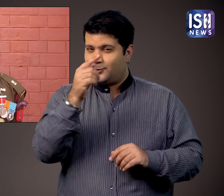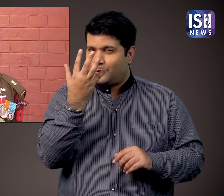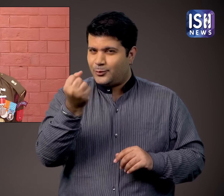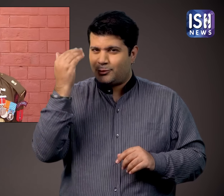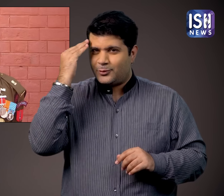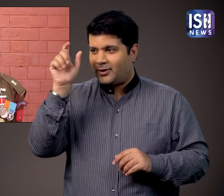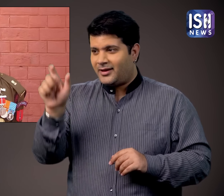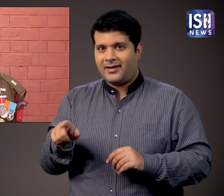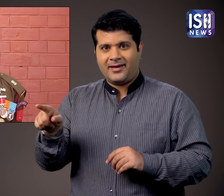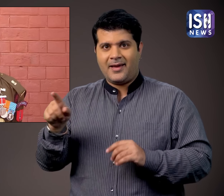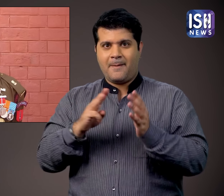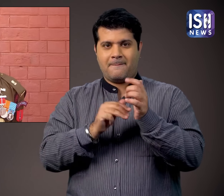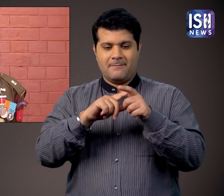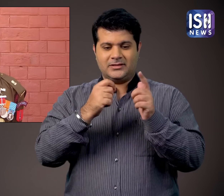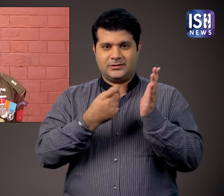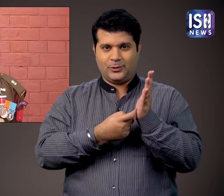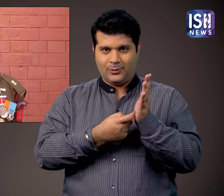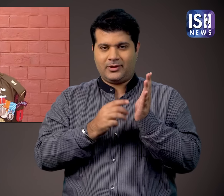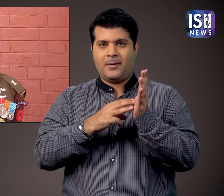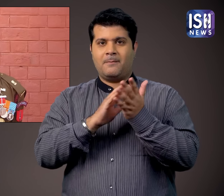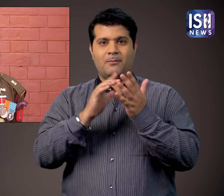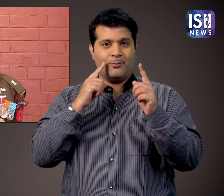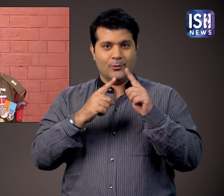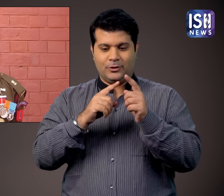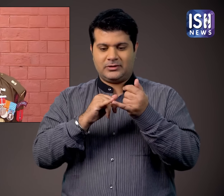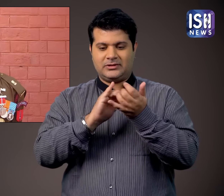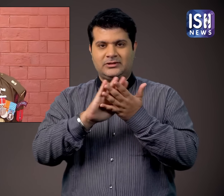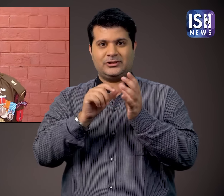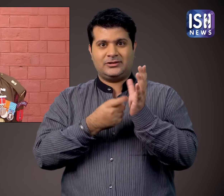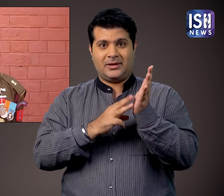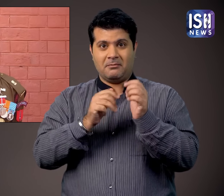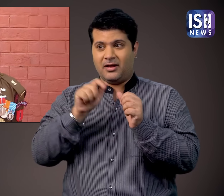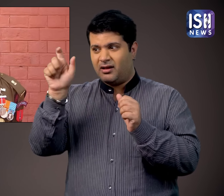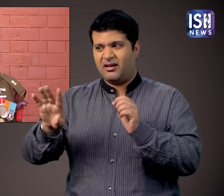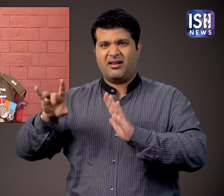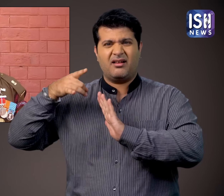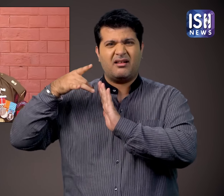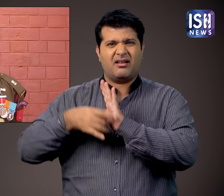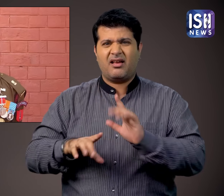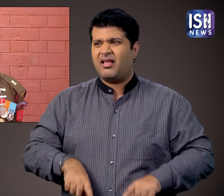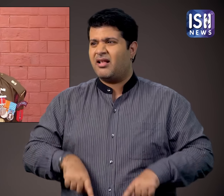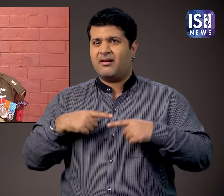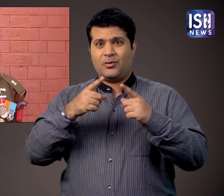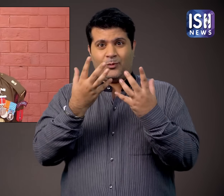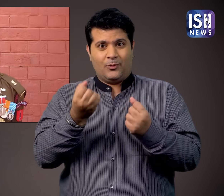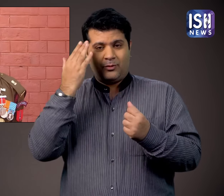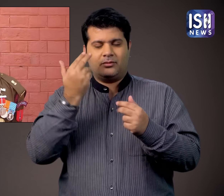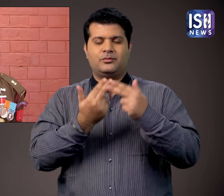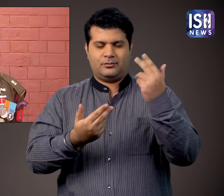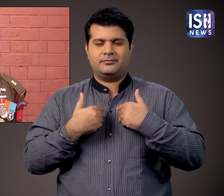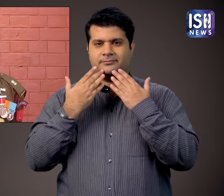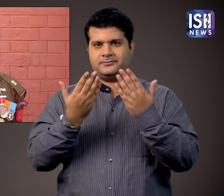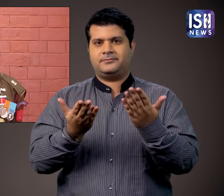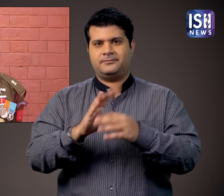Do want to know more about Major Mohit Sharma.